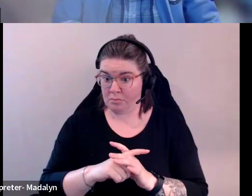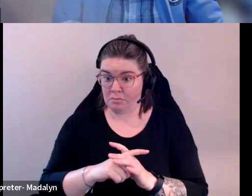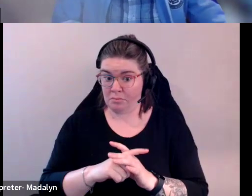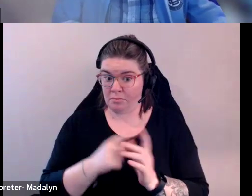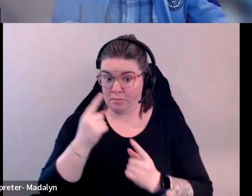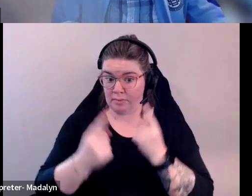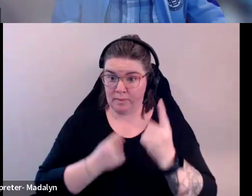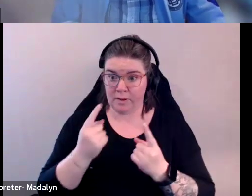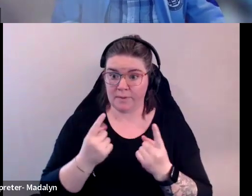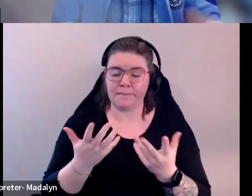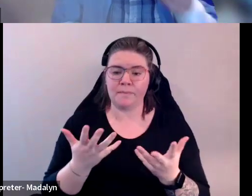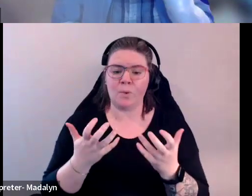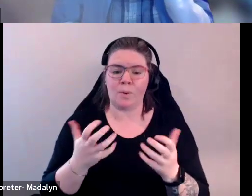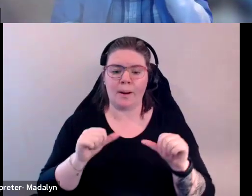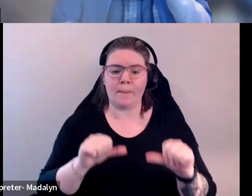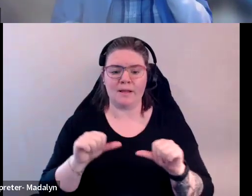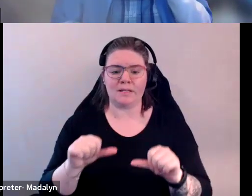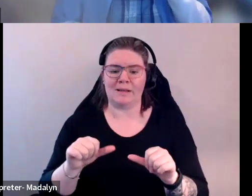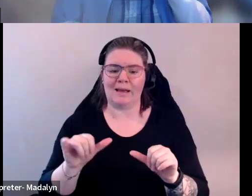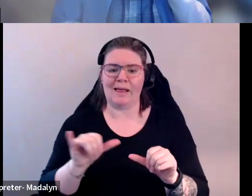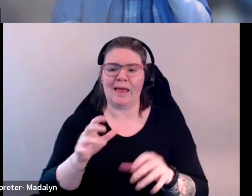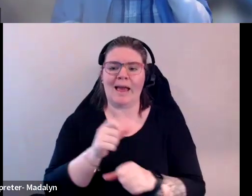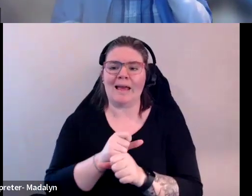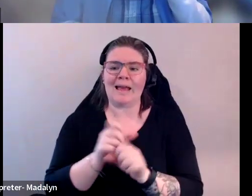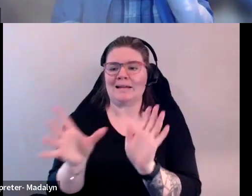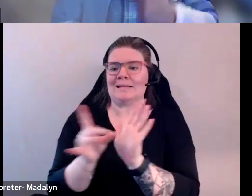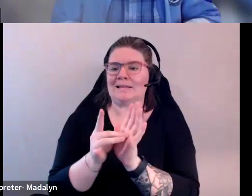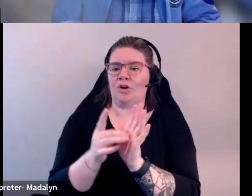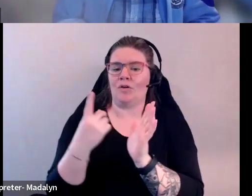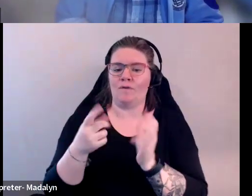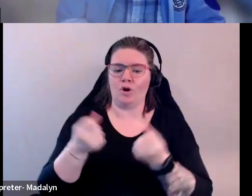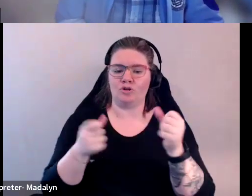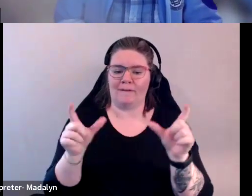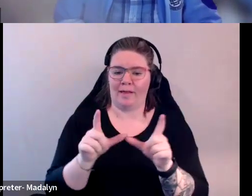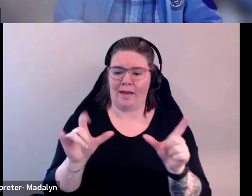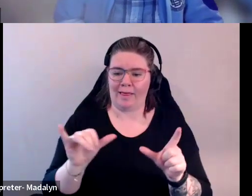Don Posh: possibly get a sticker for the driver's license, like they used to have the organ donor sticker